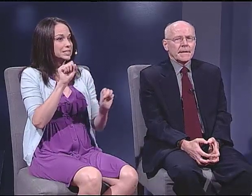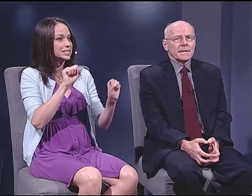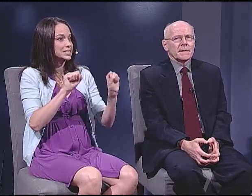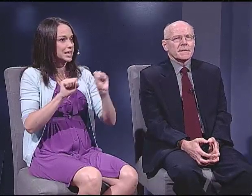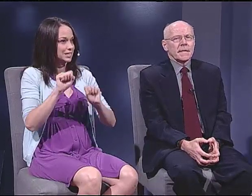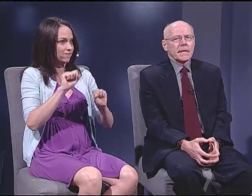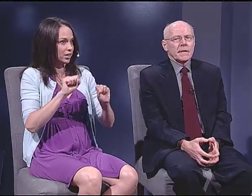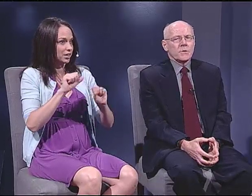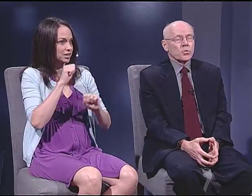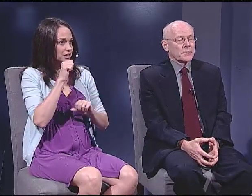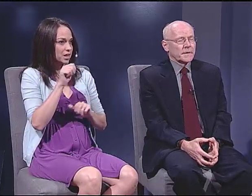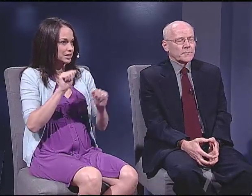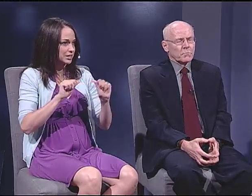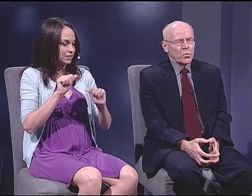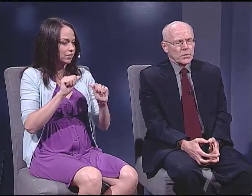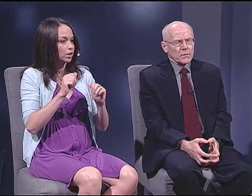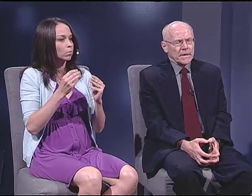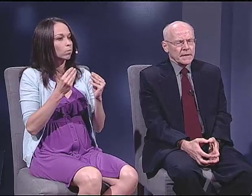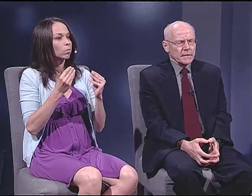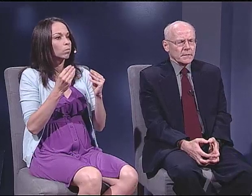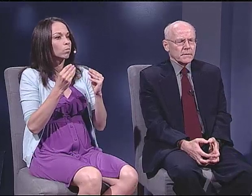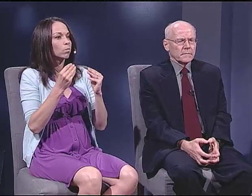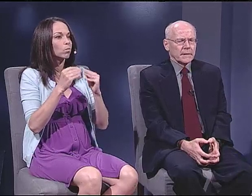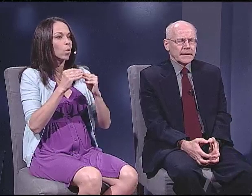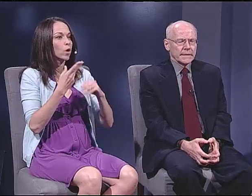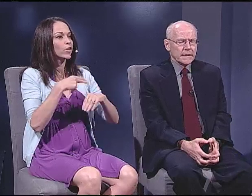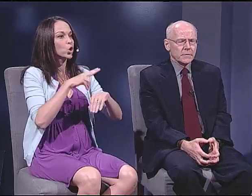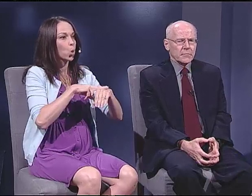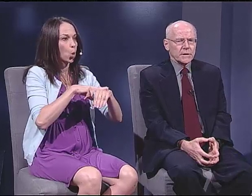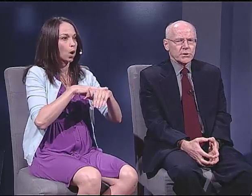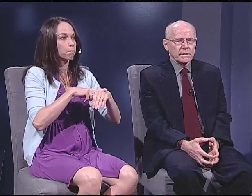It is a normative or moral or ethical and legal question